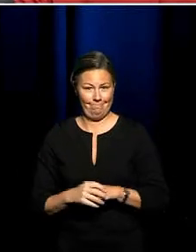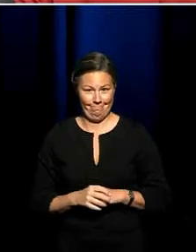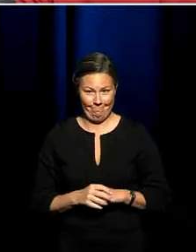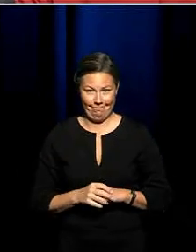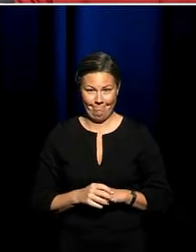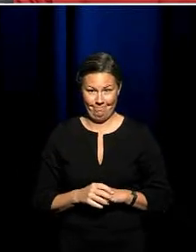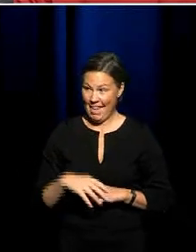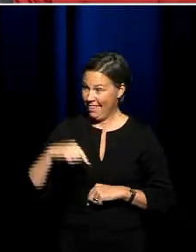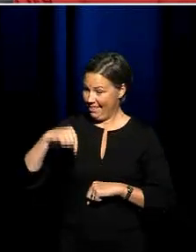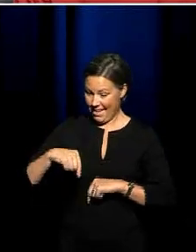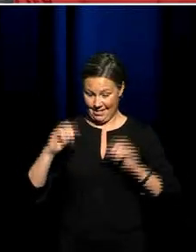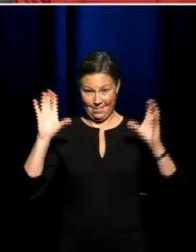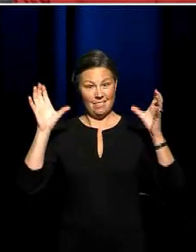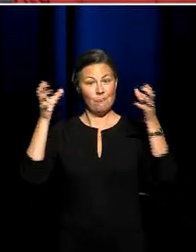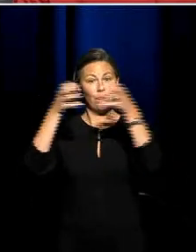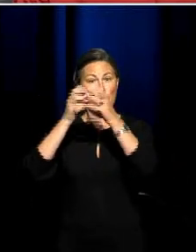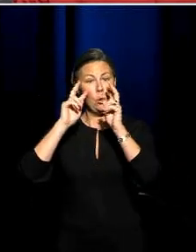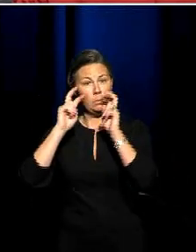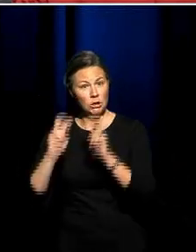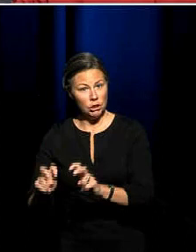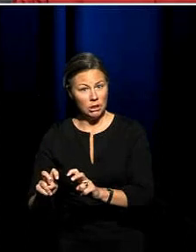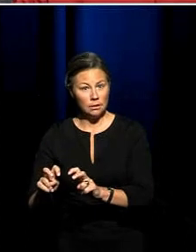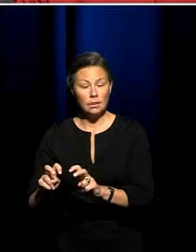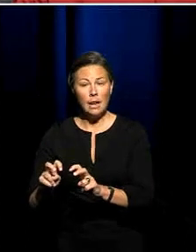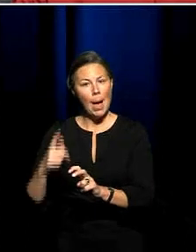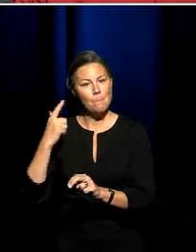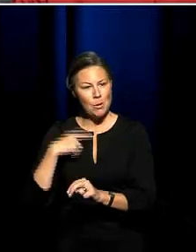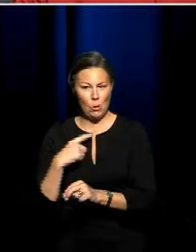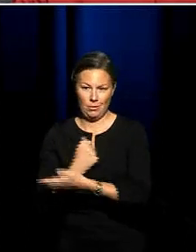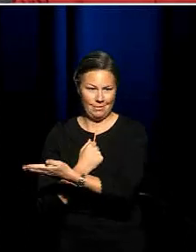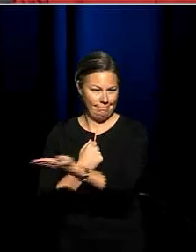product of tireless and persistent efforts by disability advocates and many